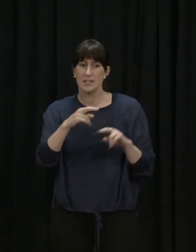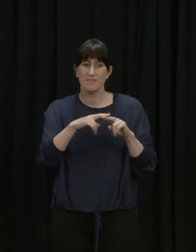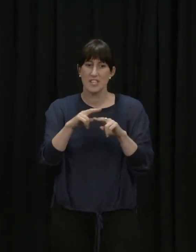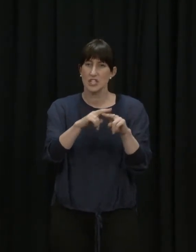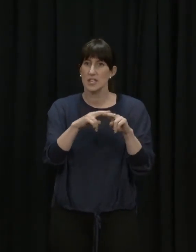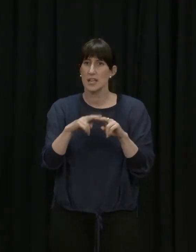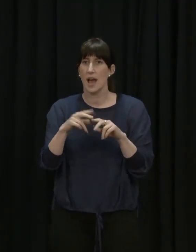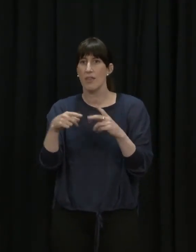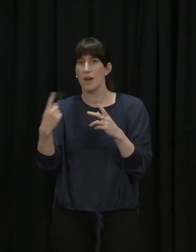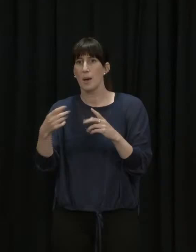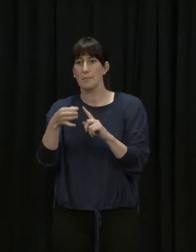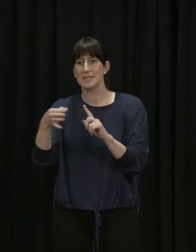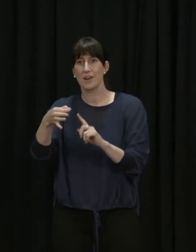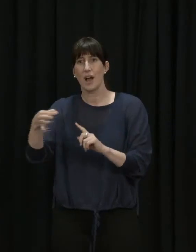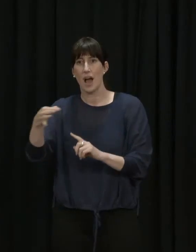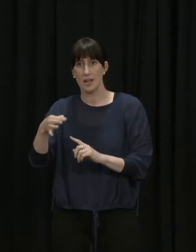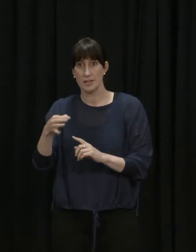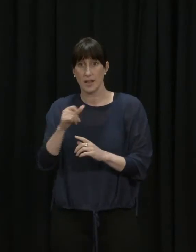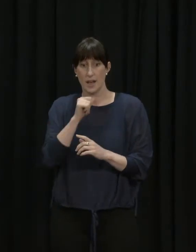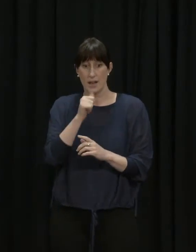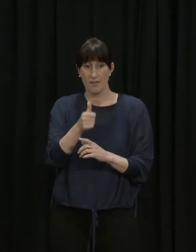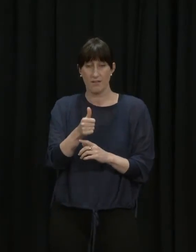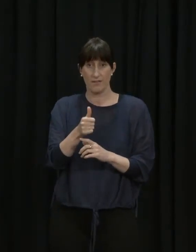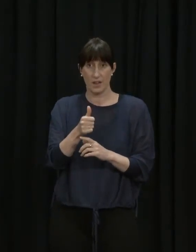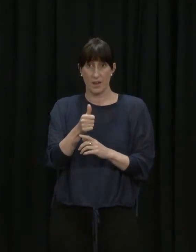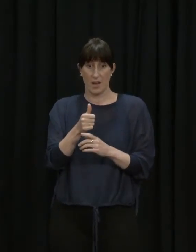to supporting ongoing immunisation efforts throughout